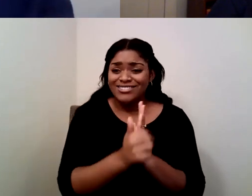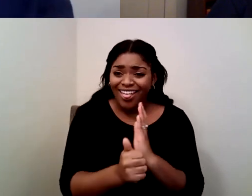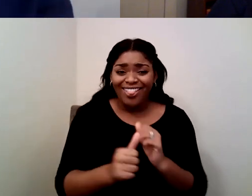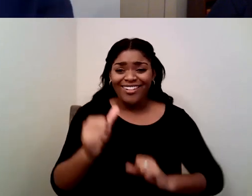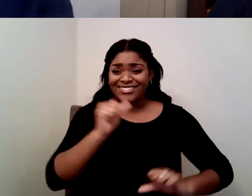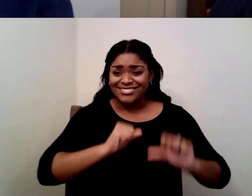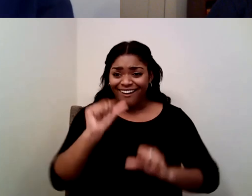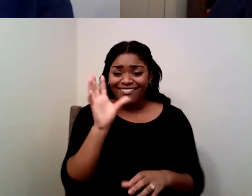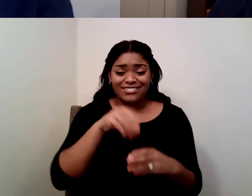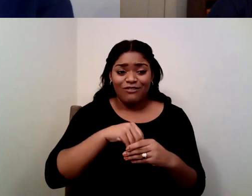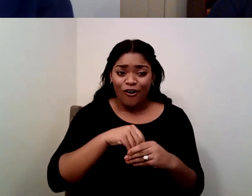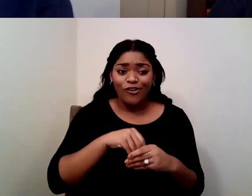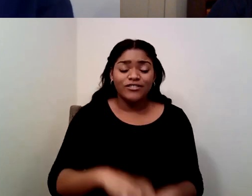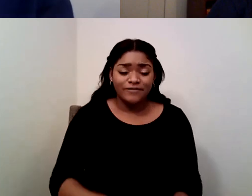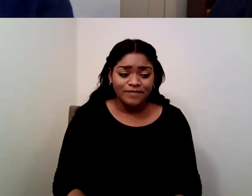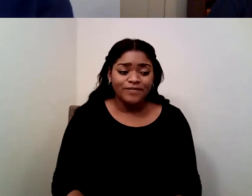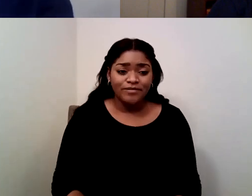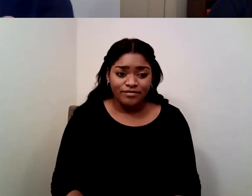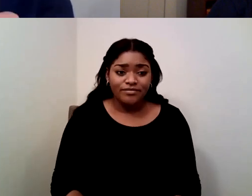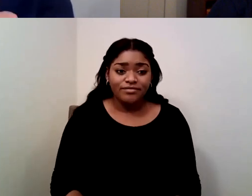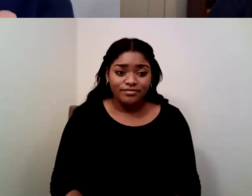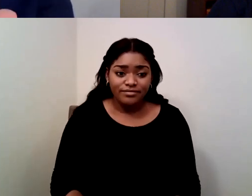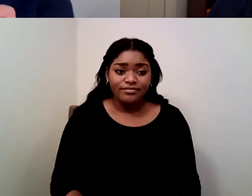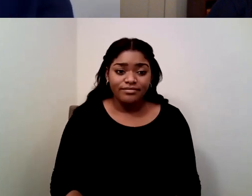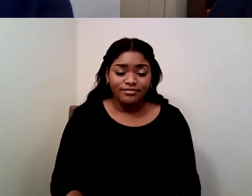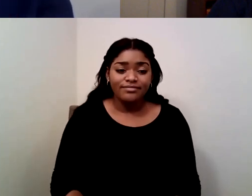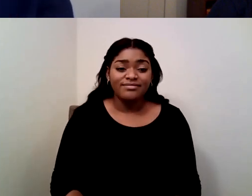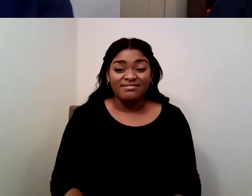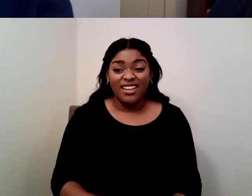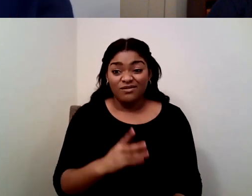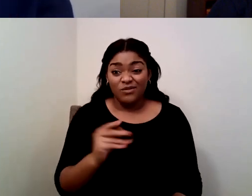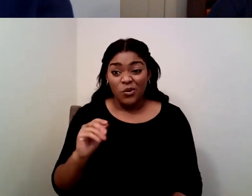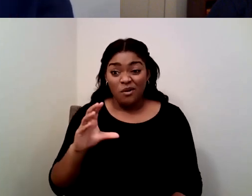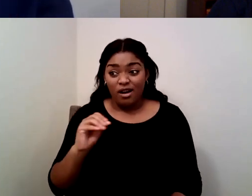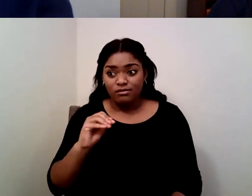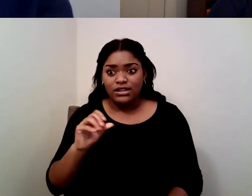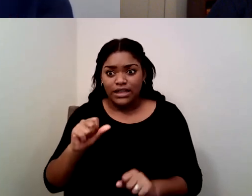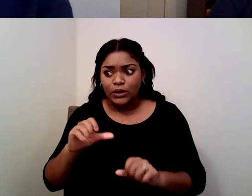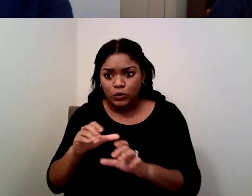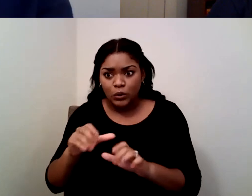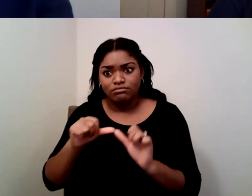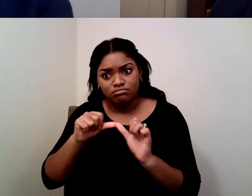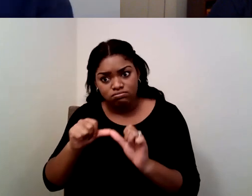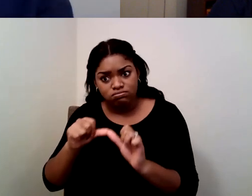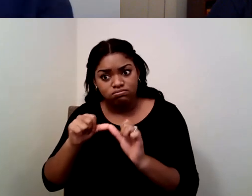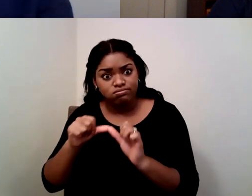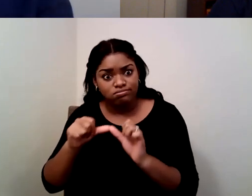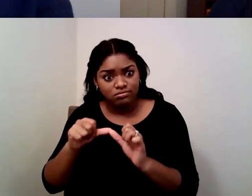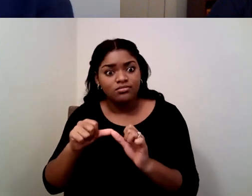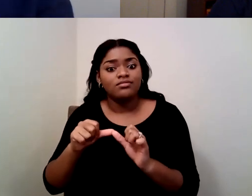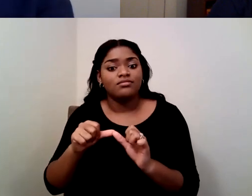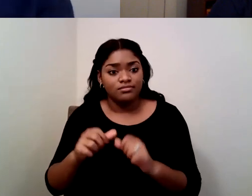and there are few companies that can do it consistently